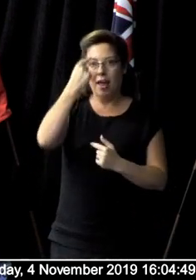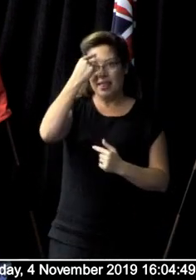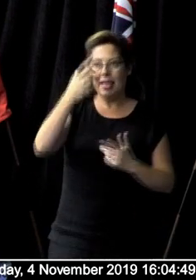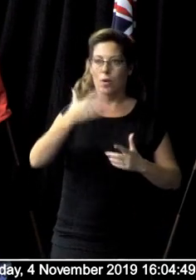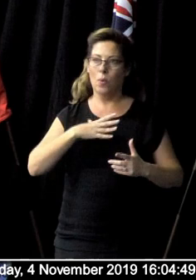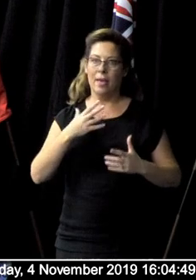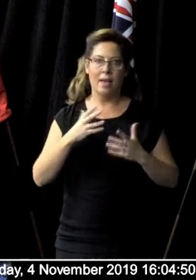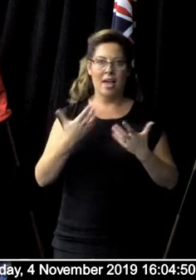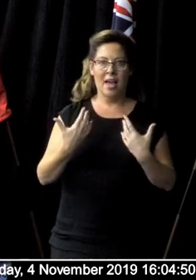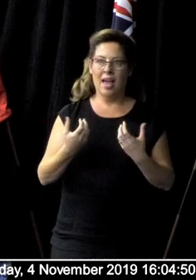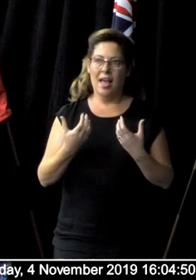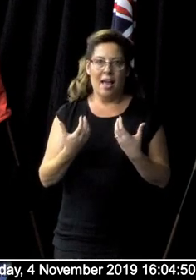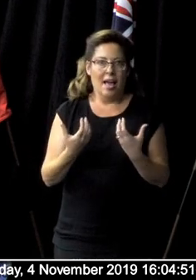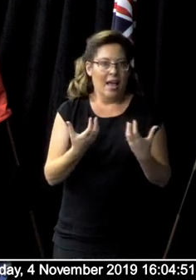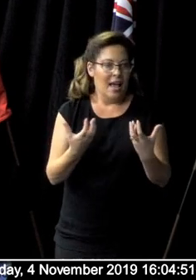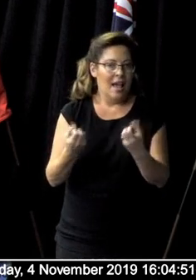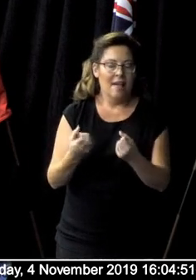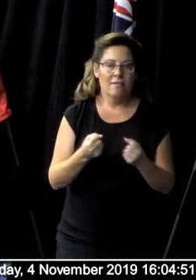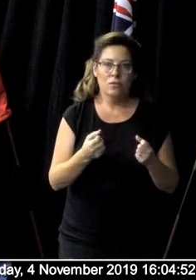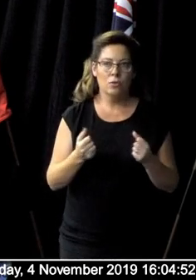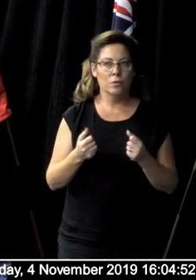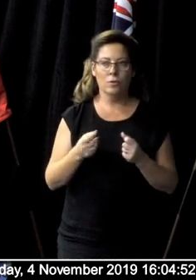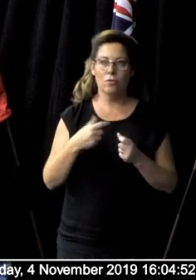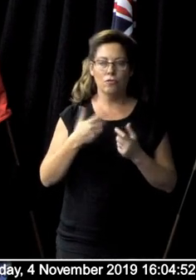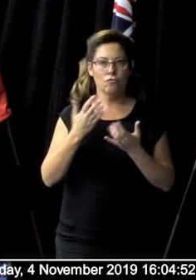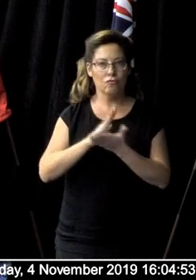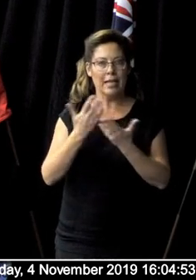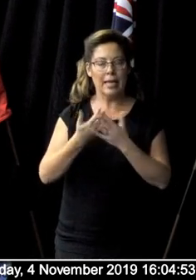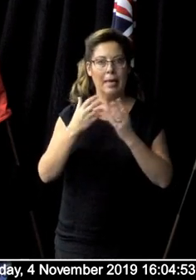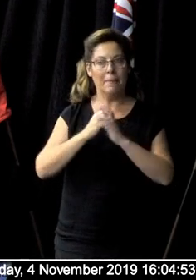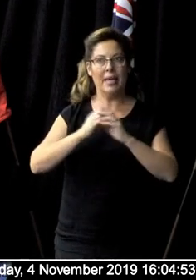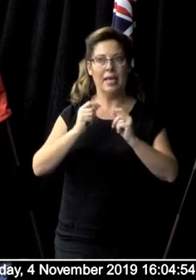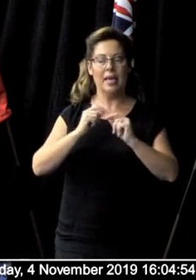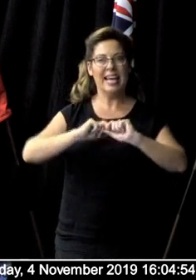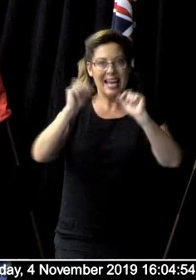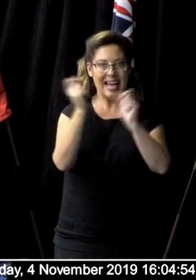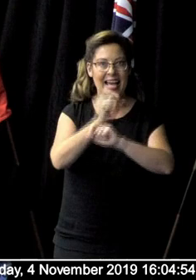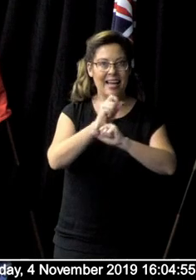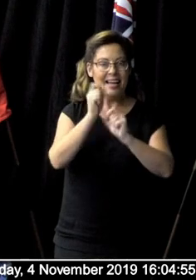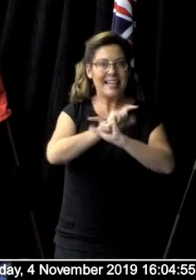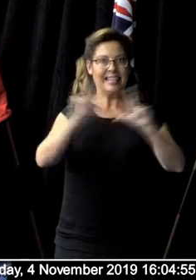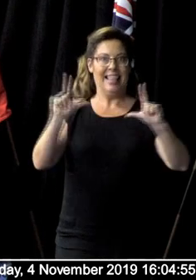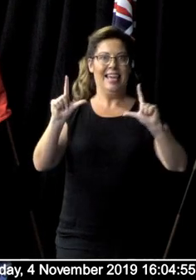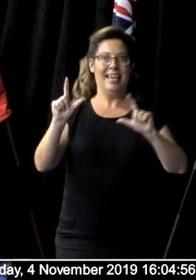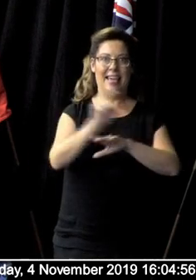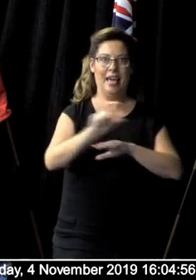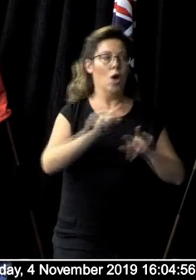with what does an inclusive school look like. So it’s not about kind of retrofitting.